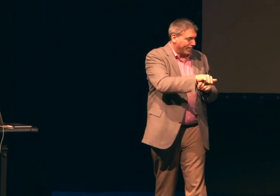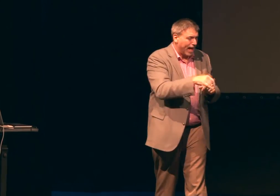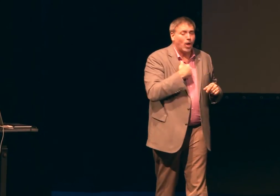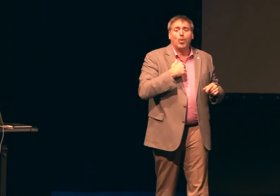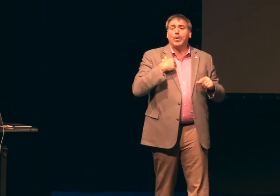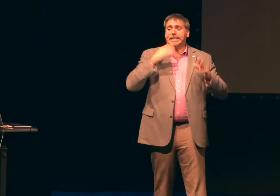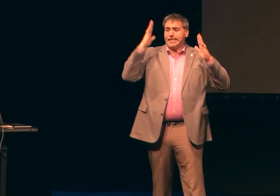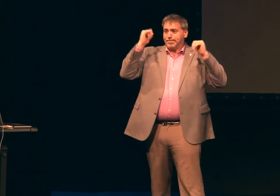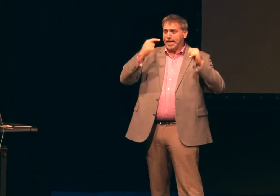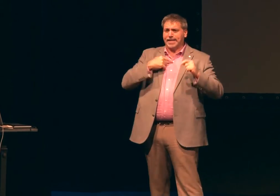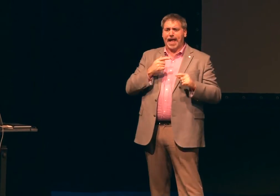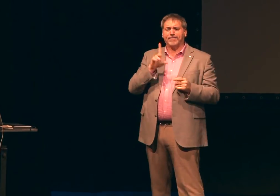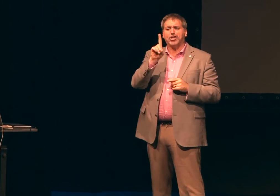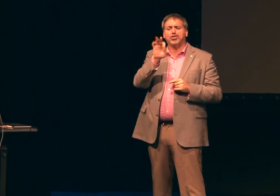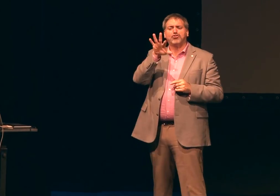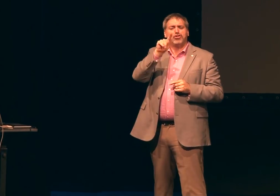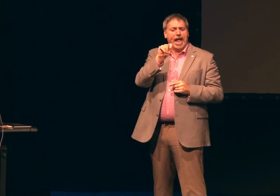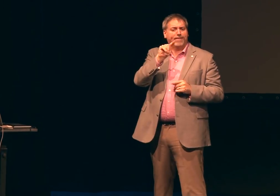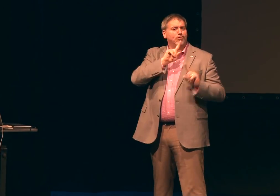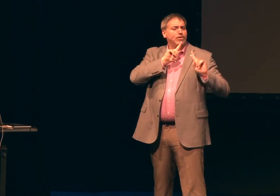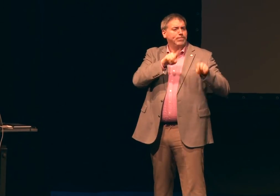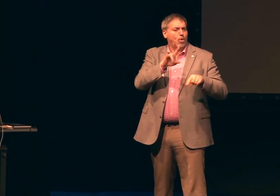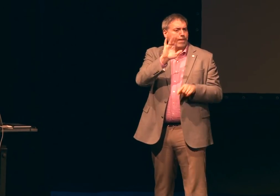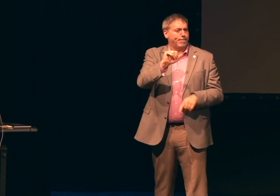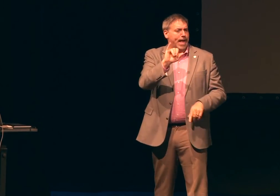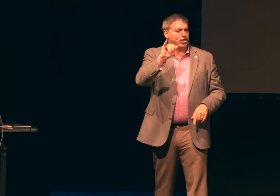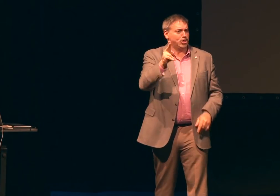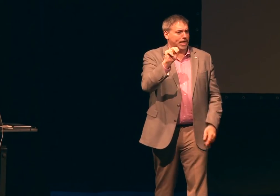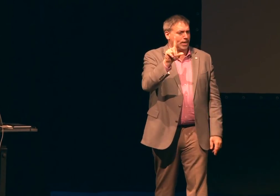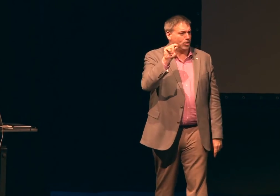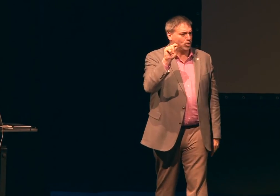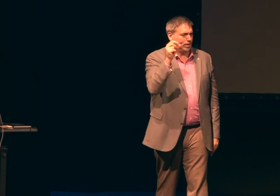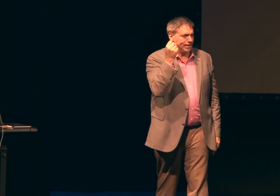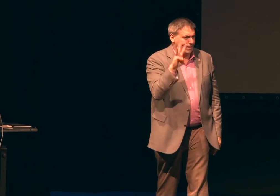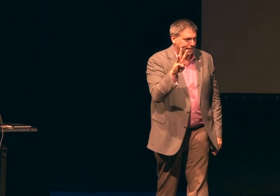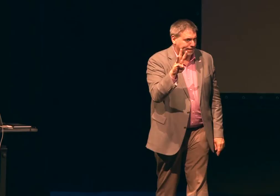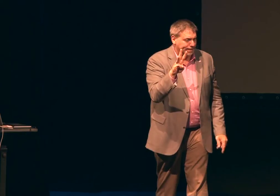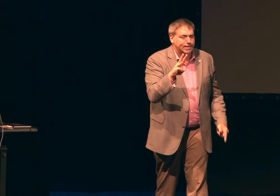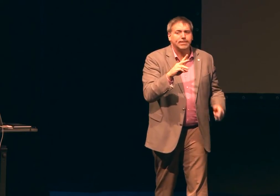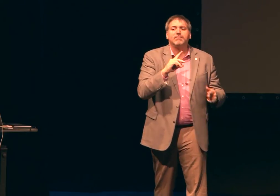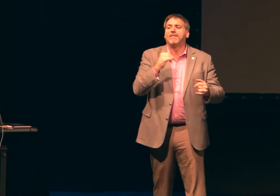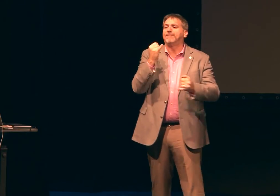individual to be able to access what is being signed on the screen so we want that done